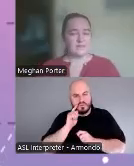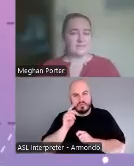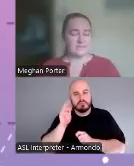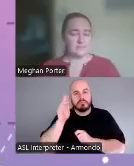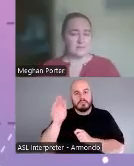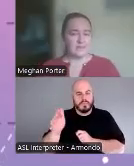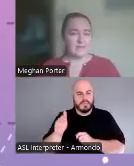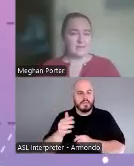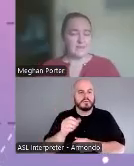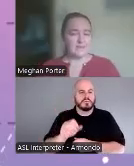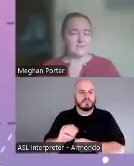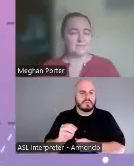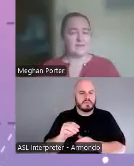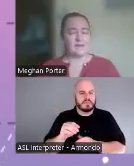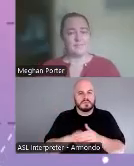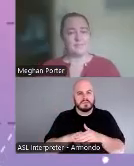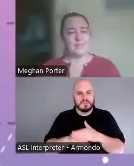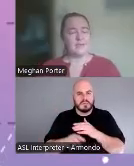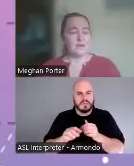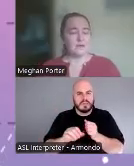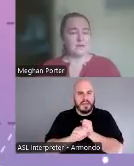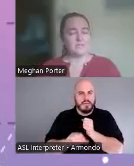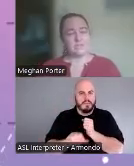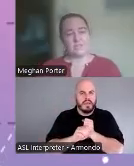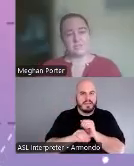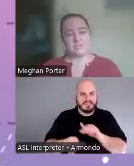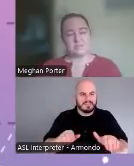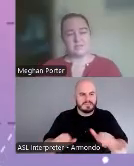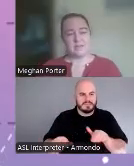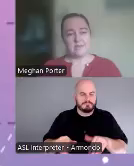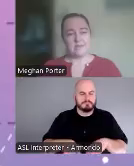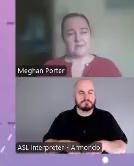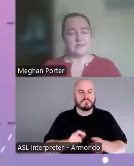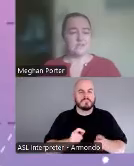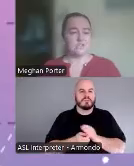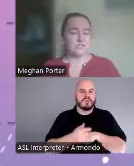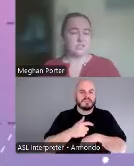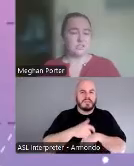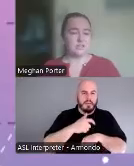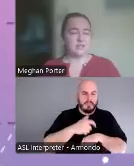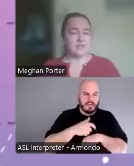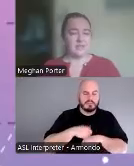accessibility campaigns are changes to timing, structure,